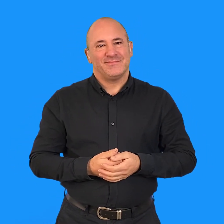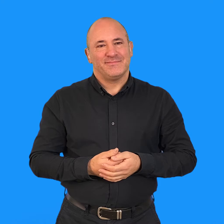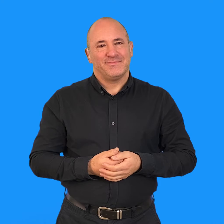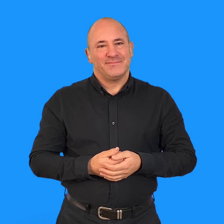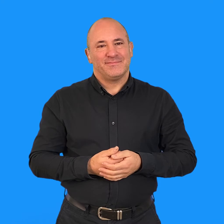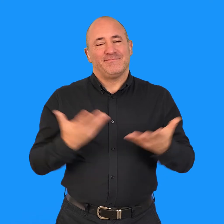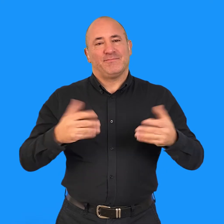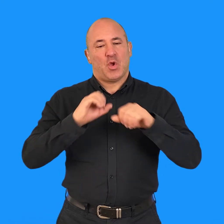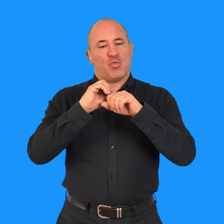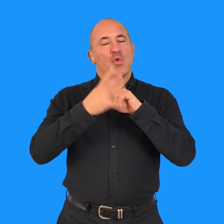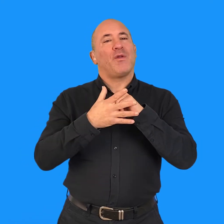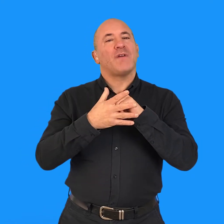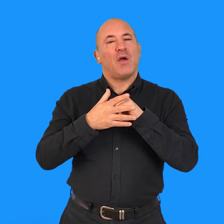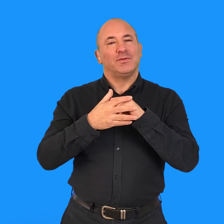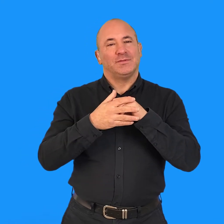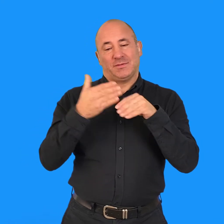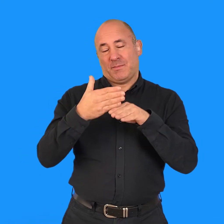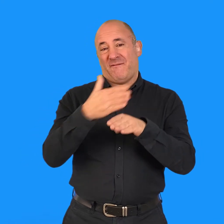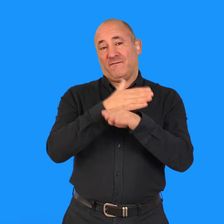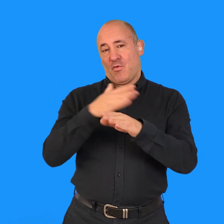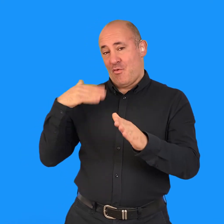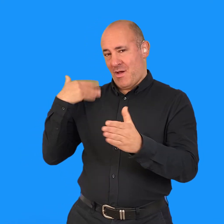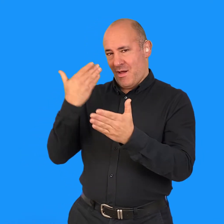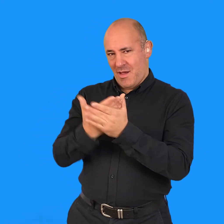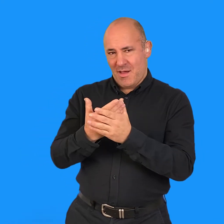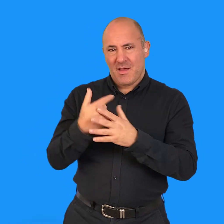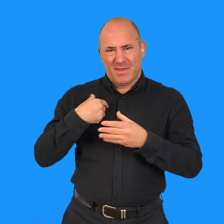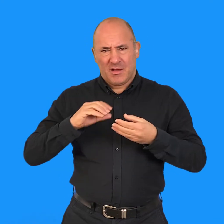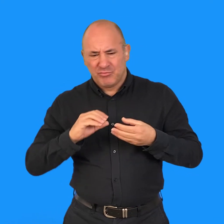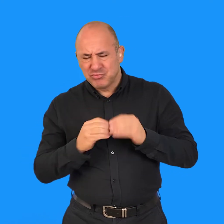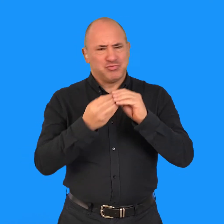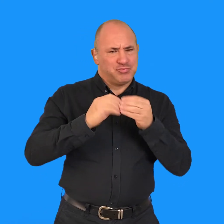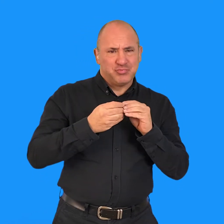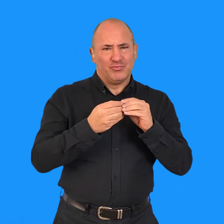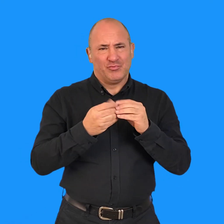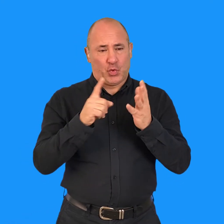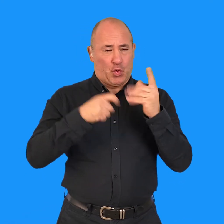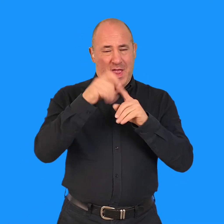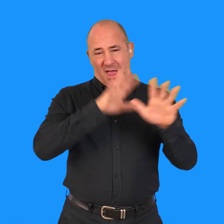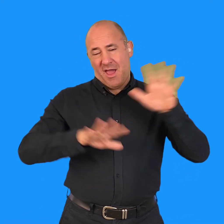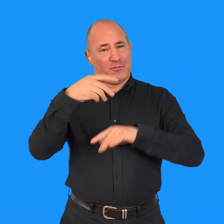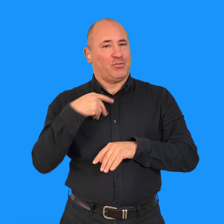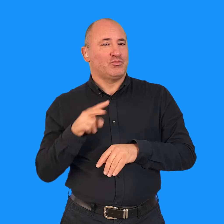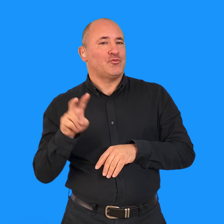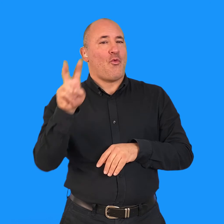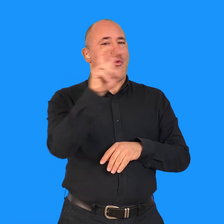and how the world sees me, I guess. Up until the pandemic, I was making work